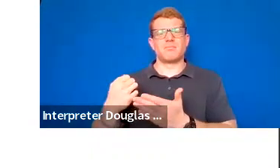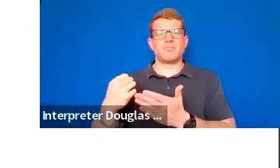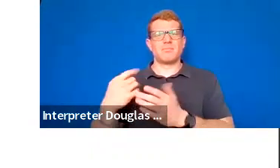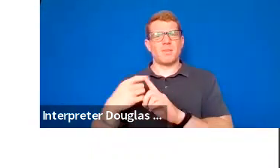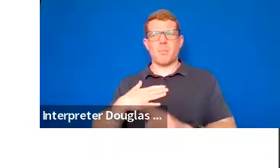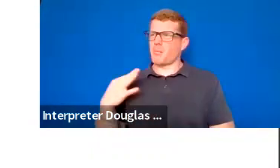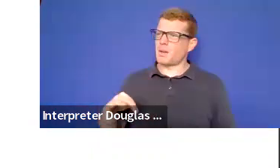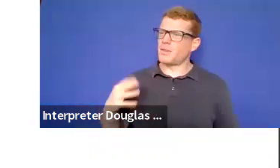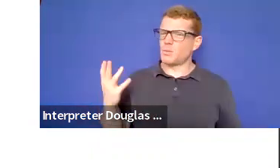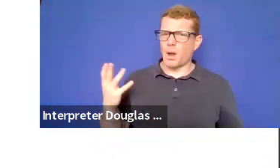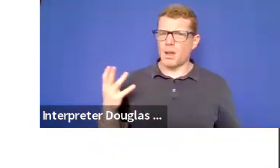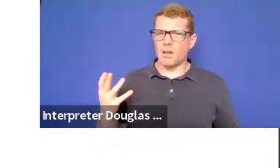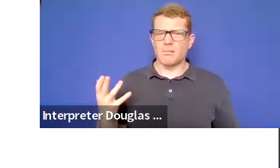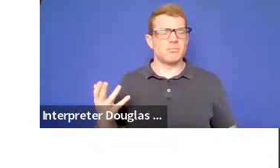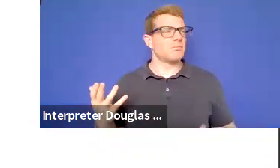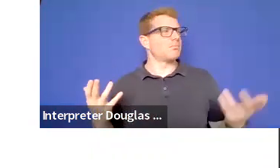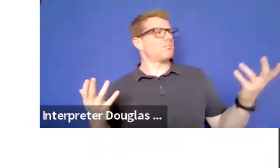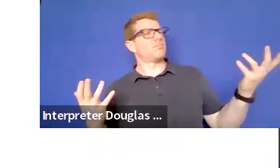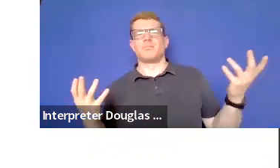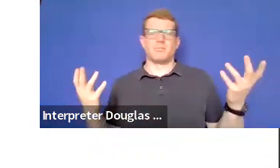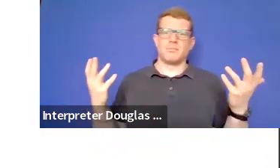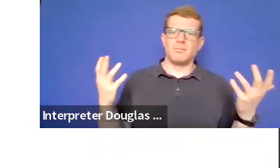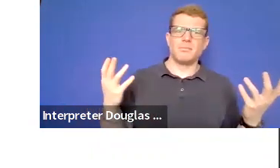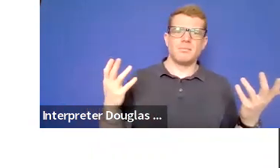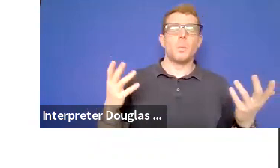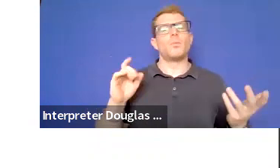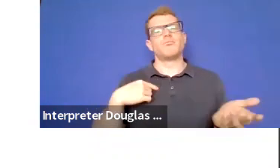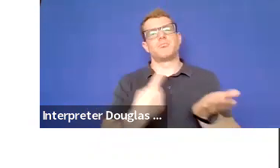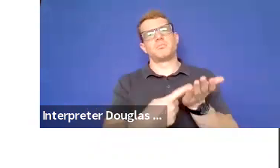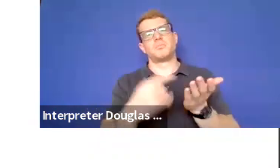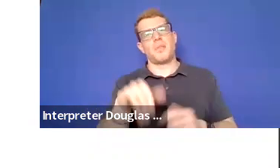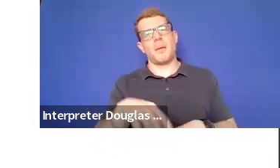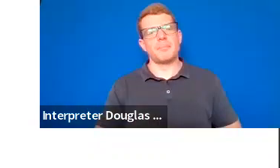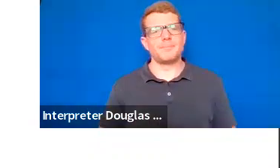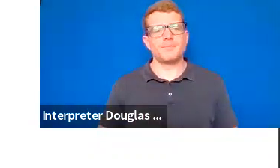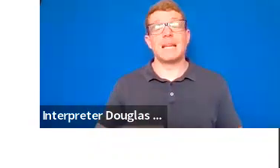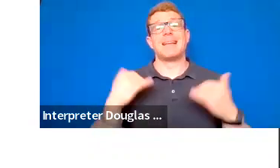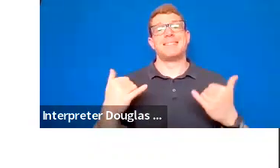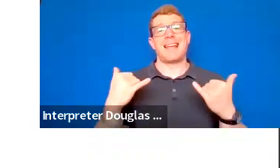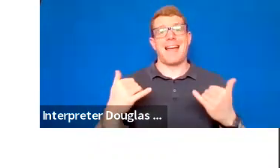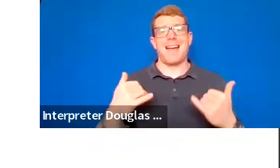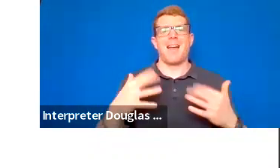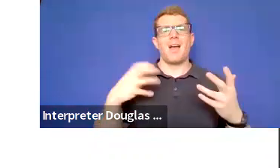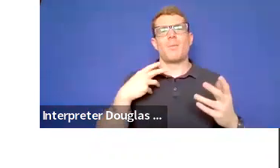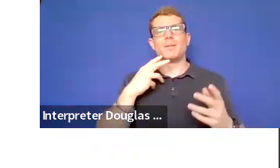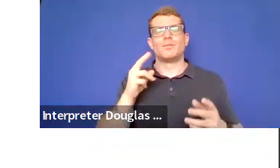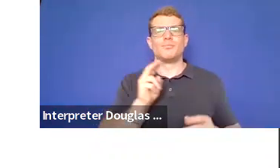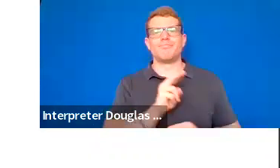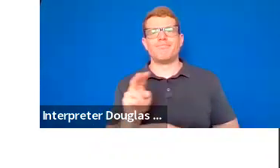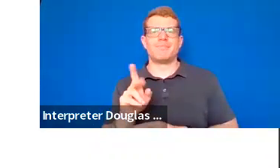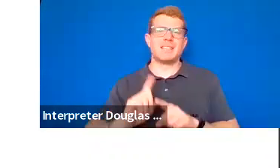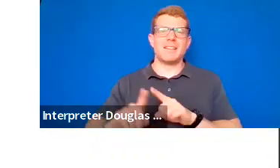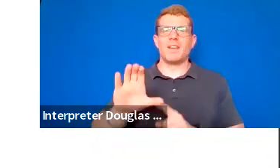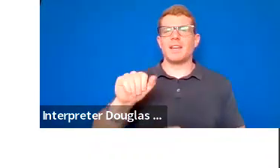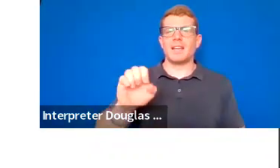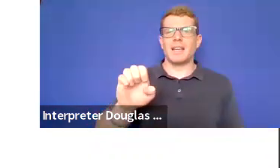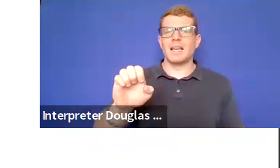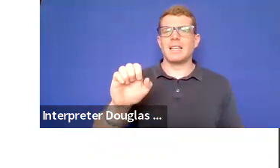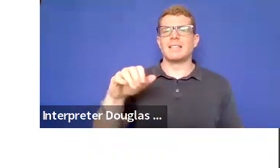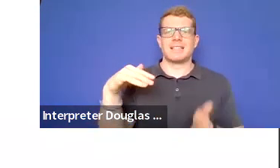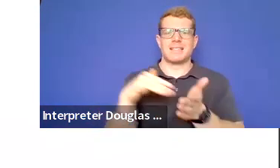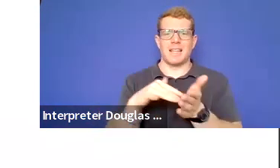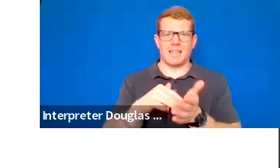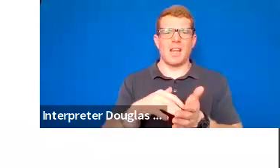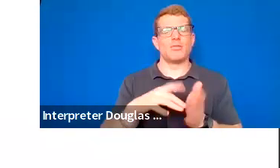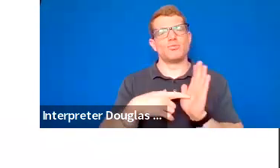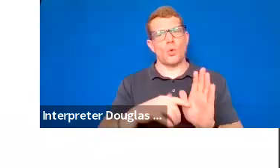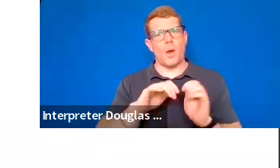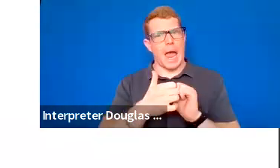Okay, let's now turn to some case studies to show you how these work incentives are applied.